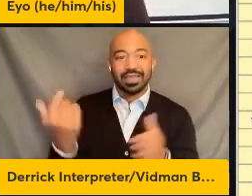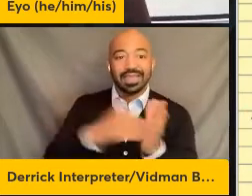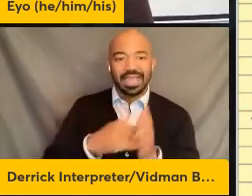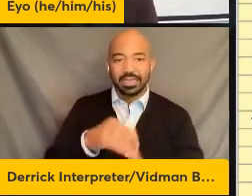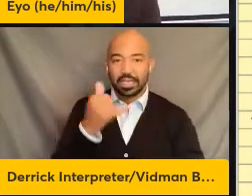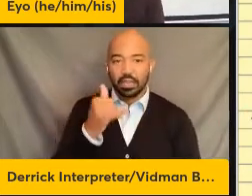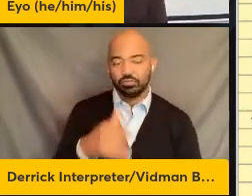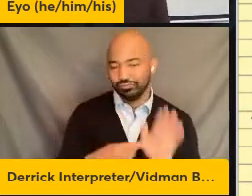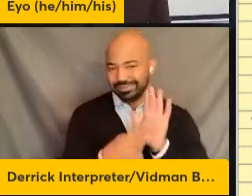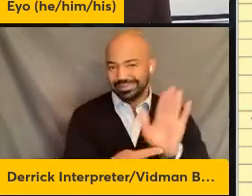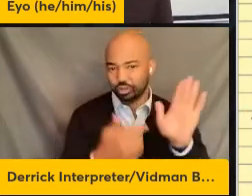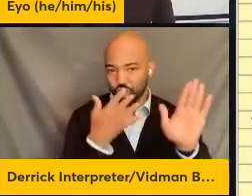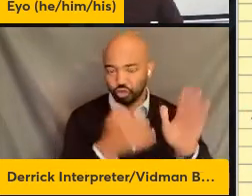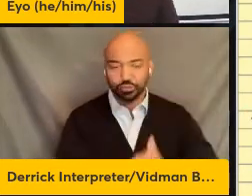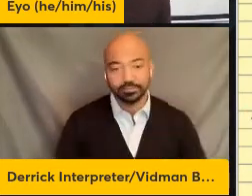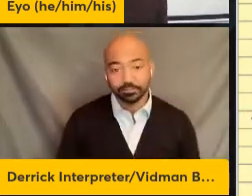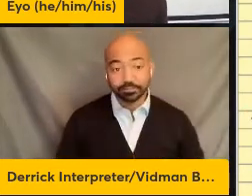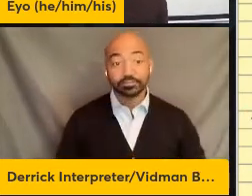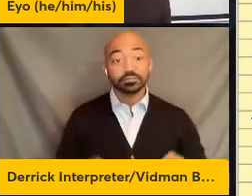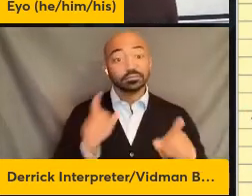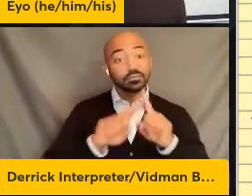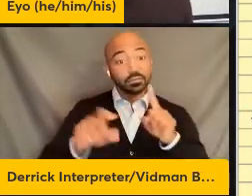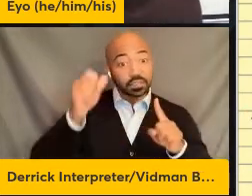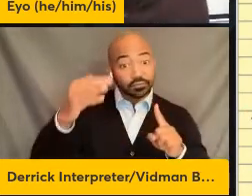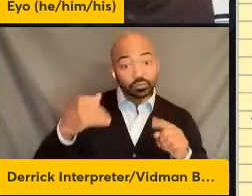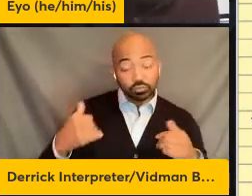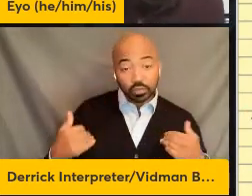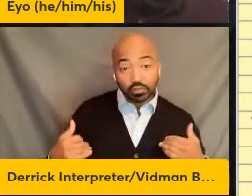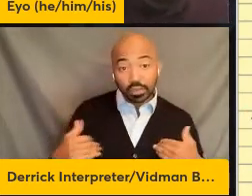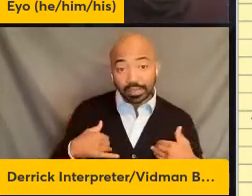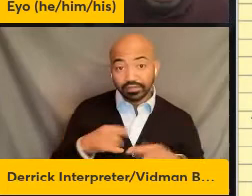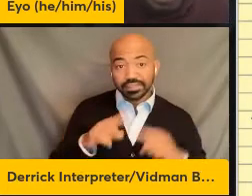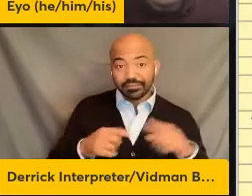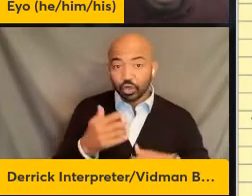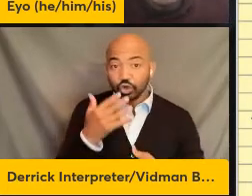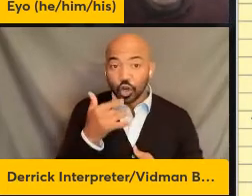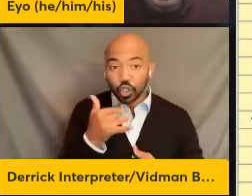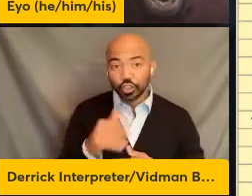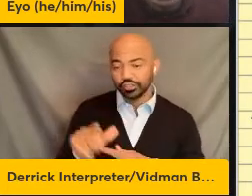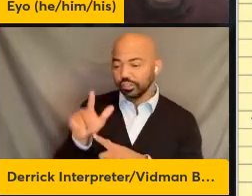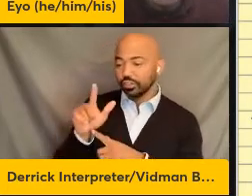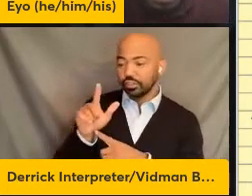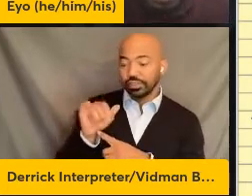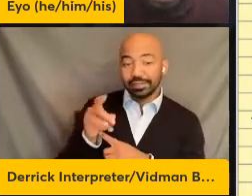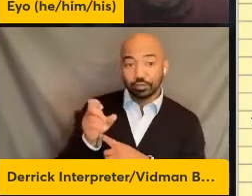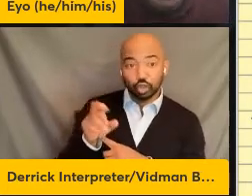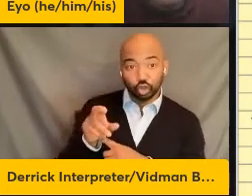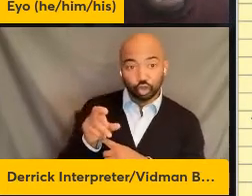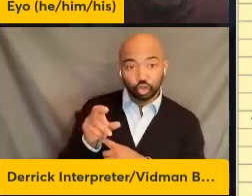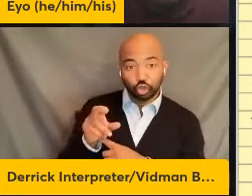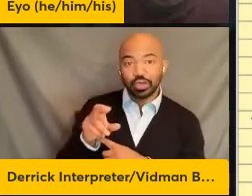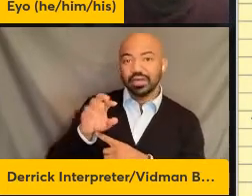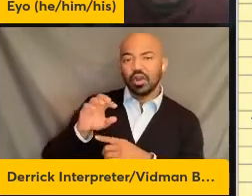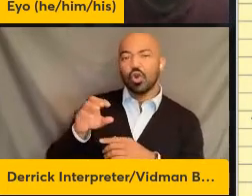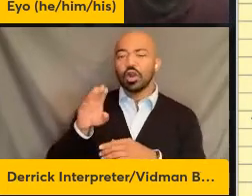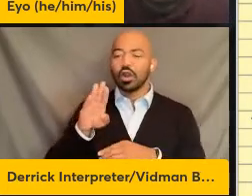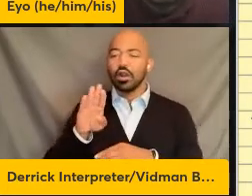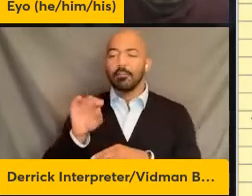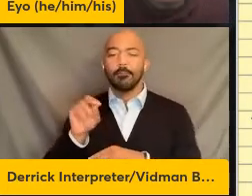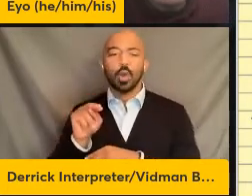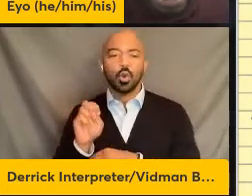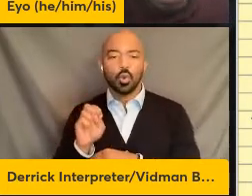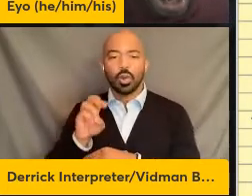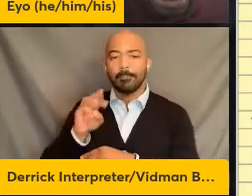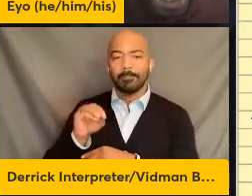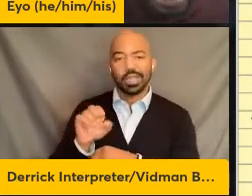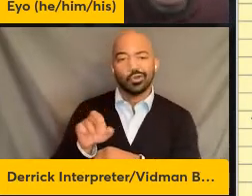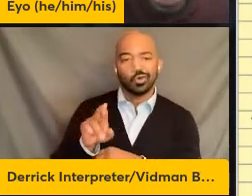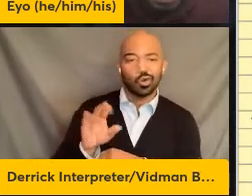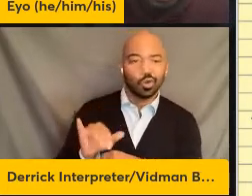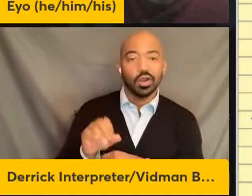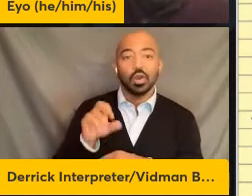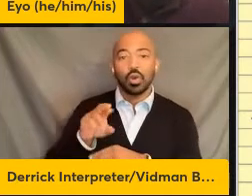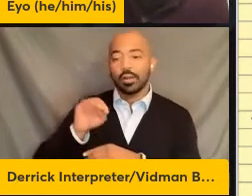However, when you take differentiated liver macrophages or bone marrow derived macrophages or monocytes, that are circulating in